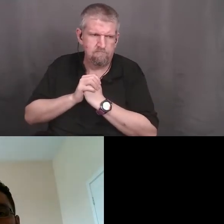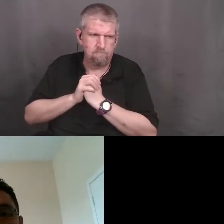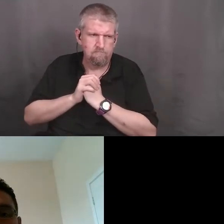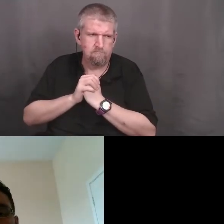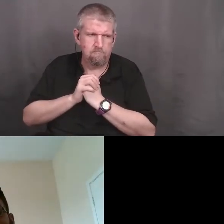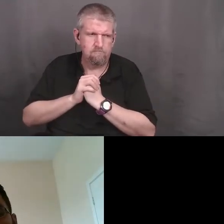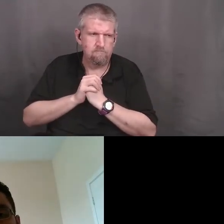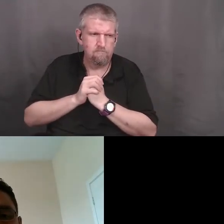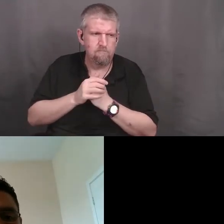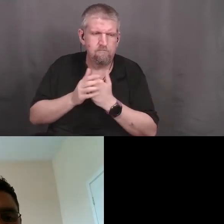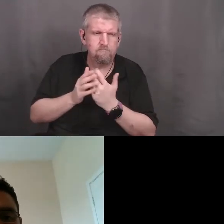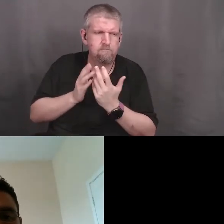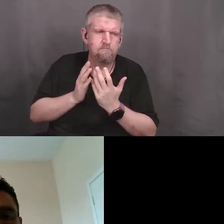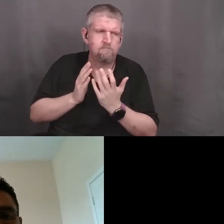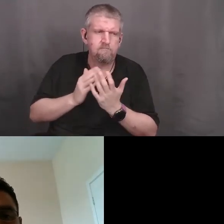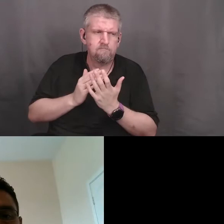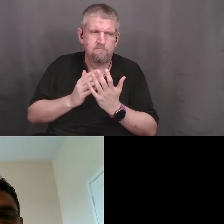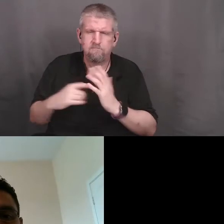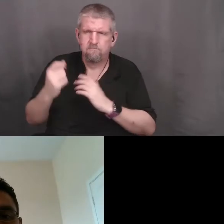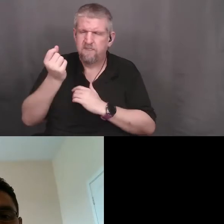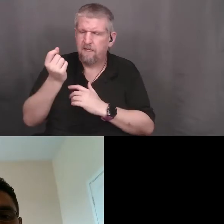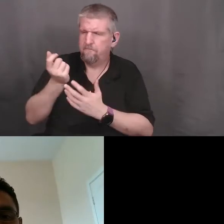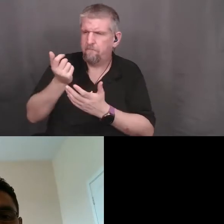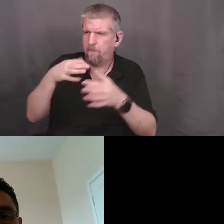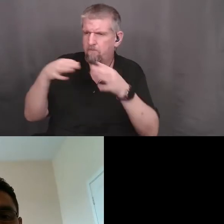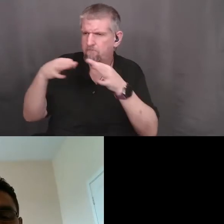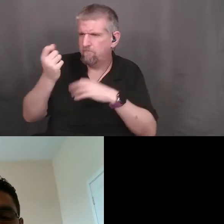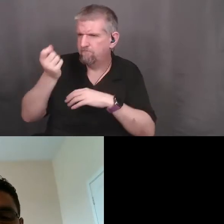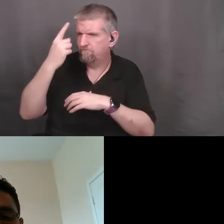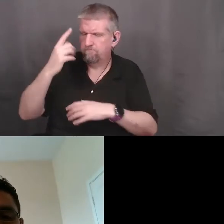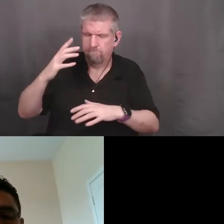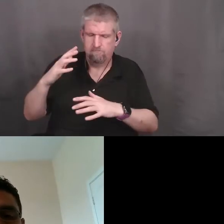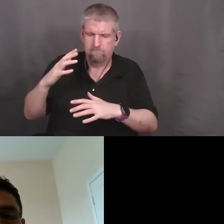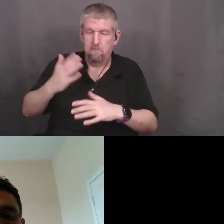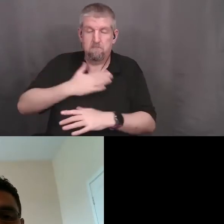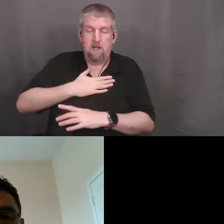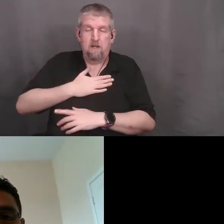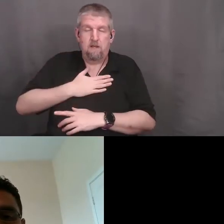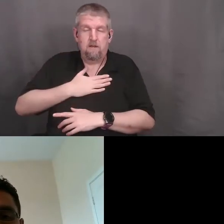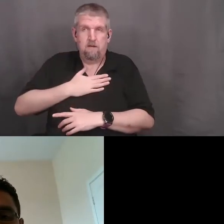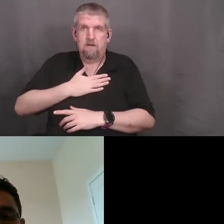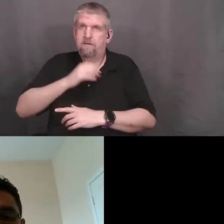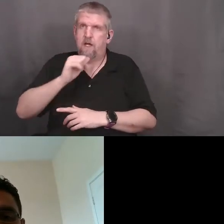Next, just to give you my, well, once I get my goal this morning is not to give you,